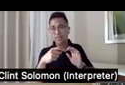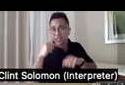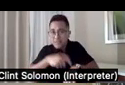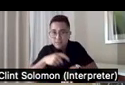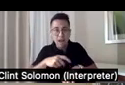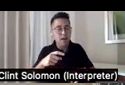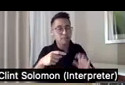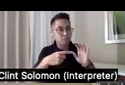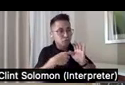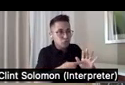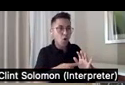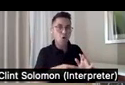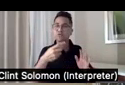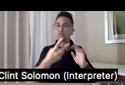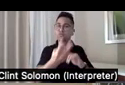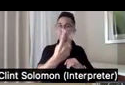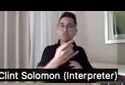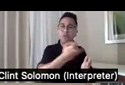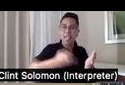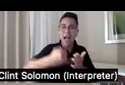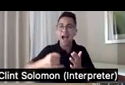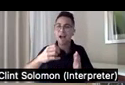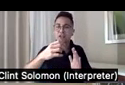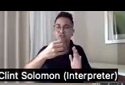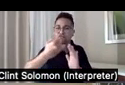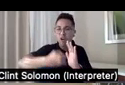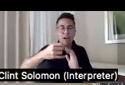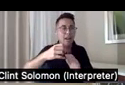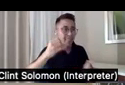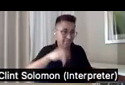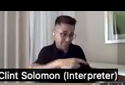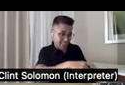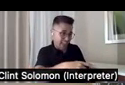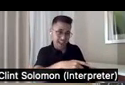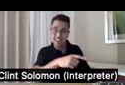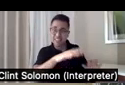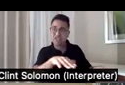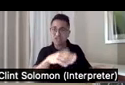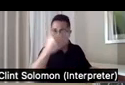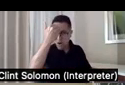when you have no evidence that the child comprehends the meaning of any line